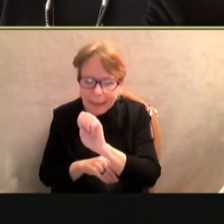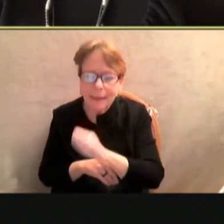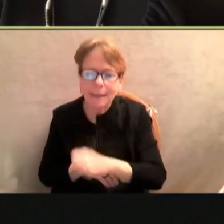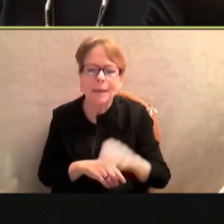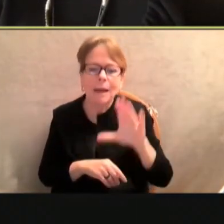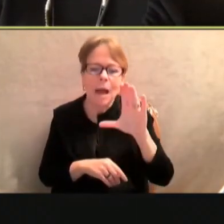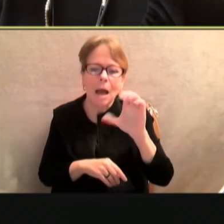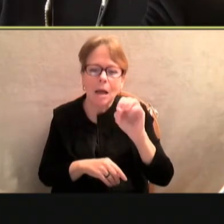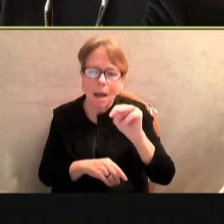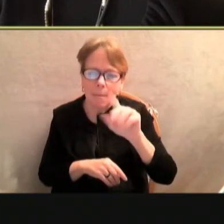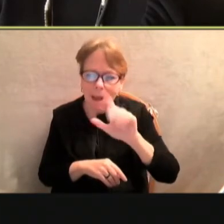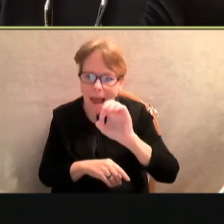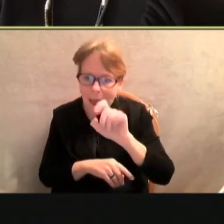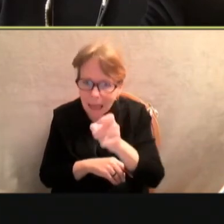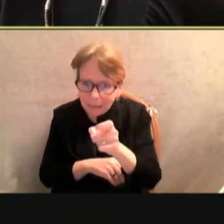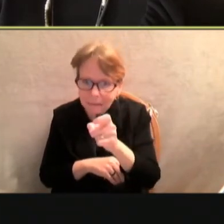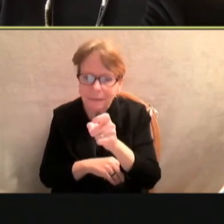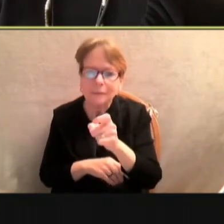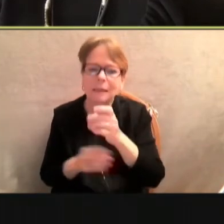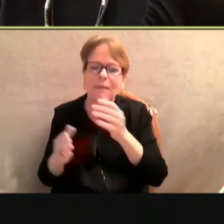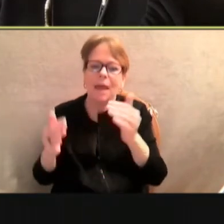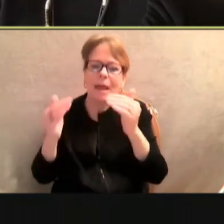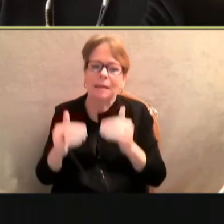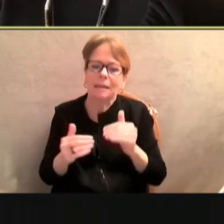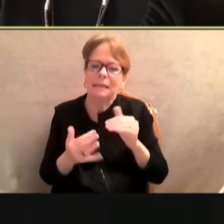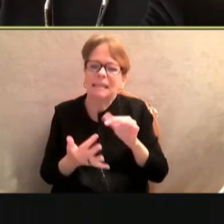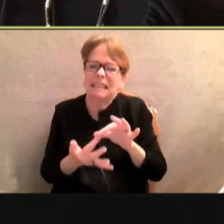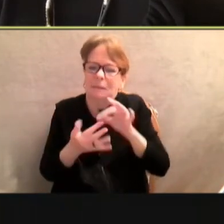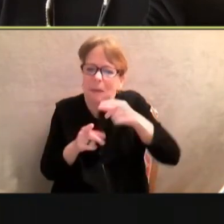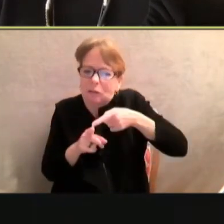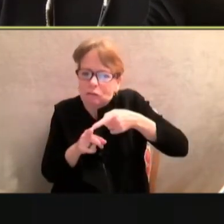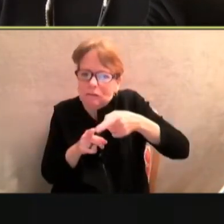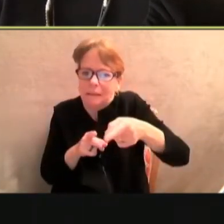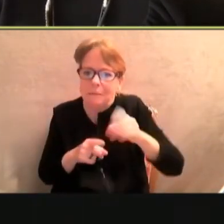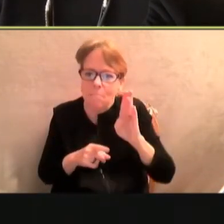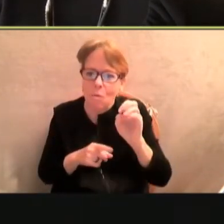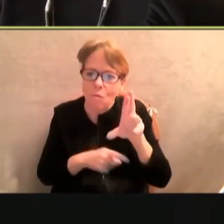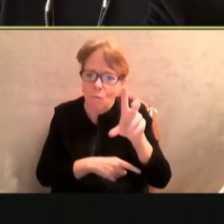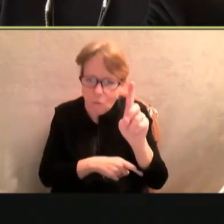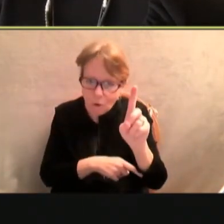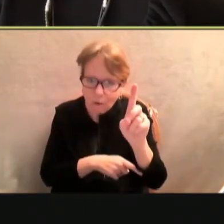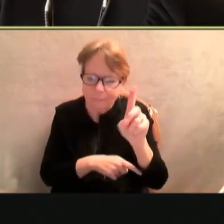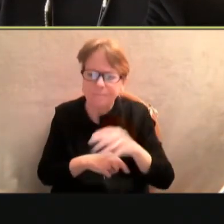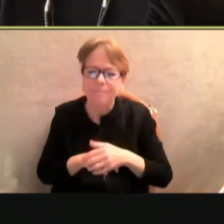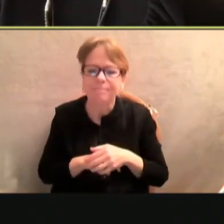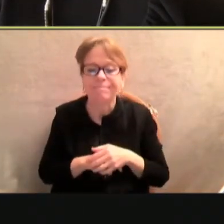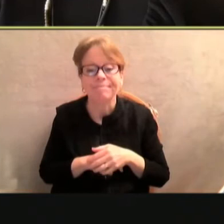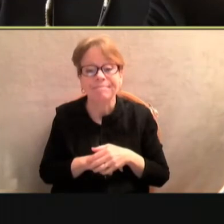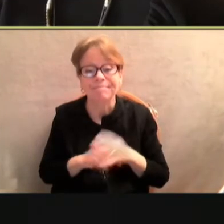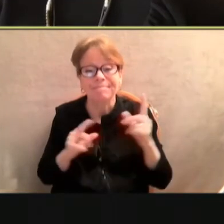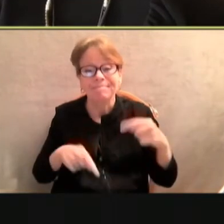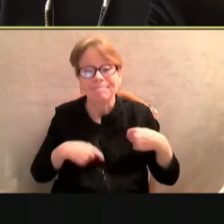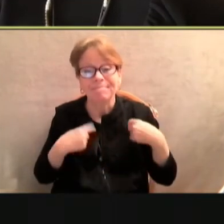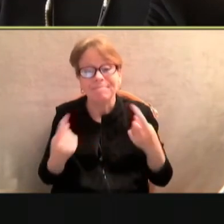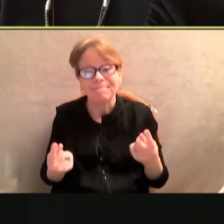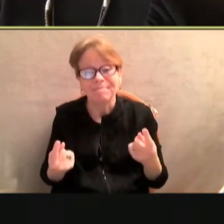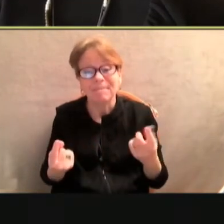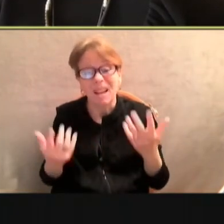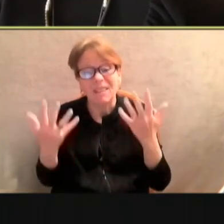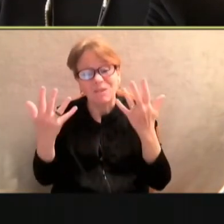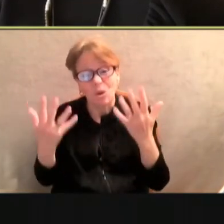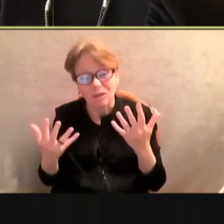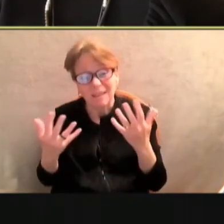and the specialty boards. Unfortunately, what I see in practice is that the accommodations